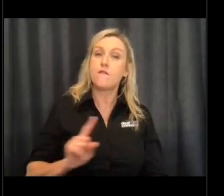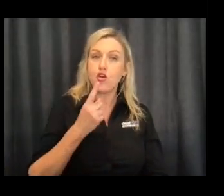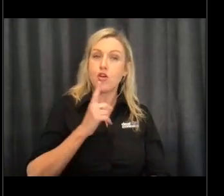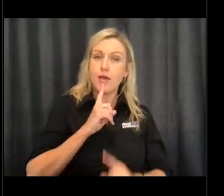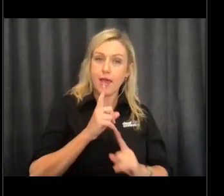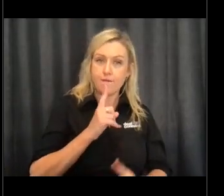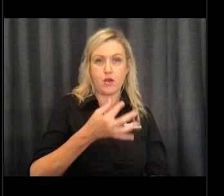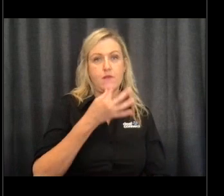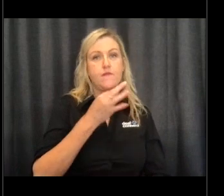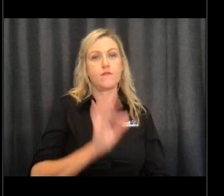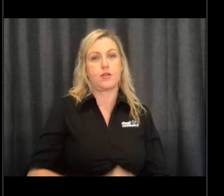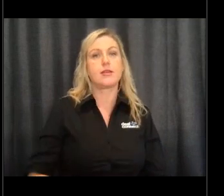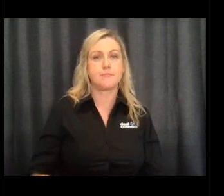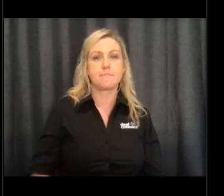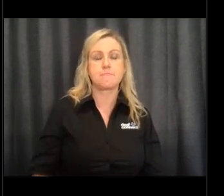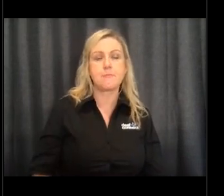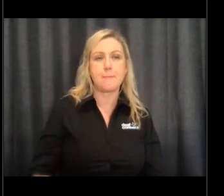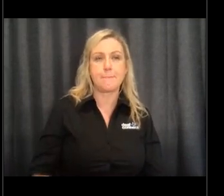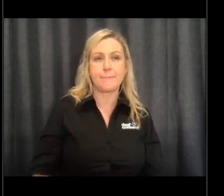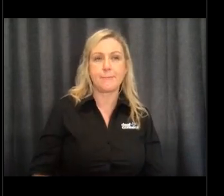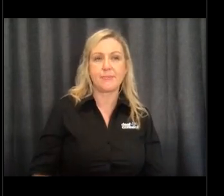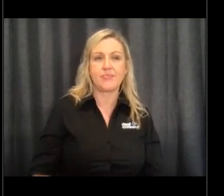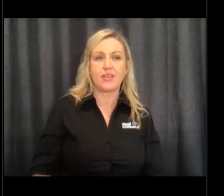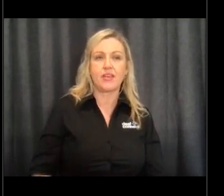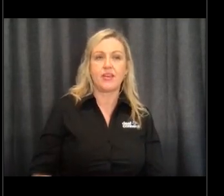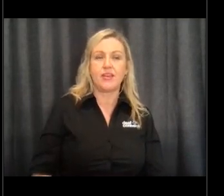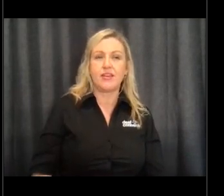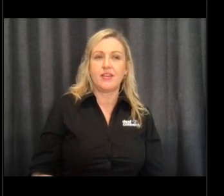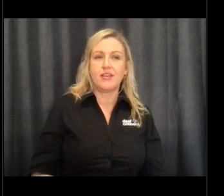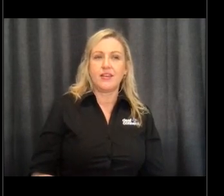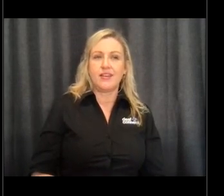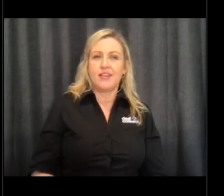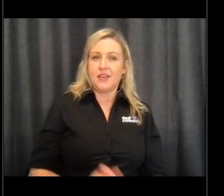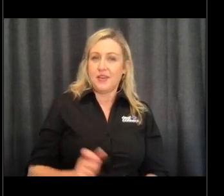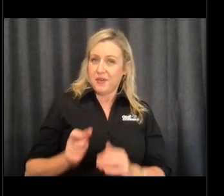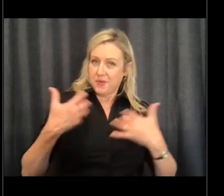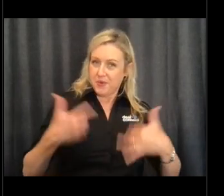Yeah. Top three messages, Paul. You've given us a lot of key messages today.